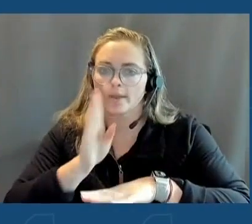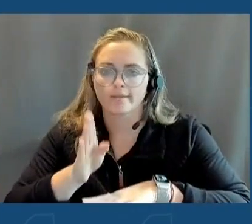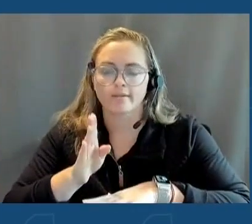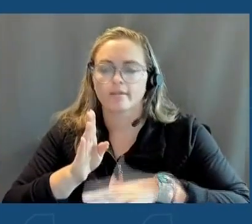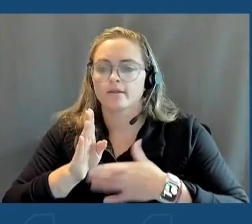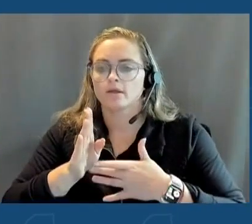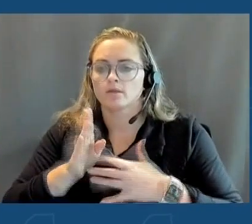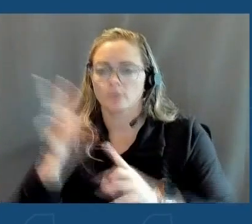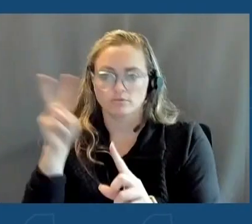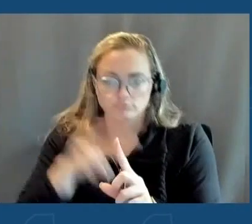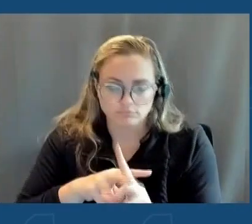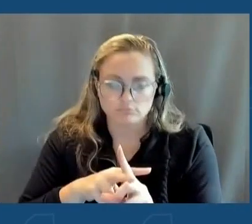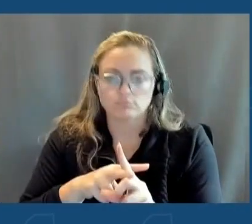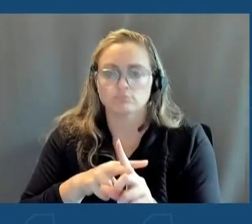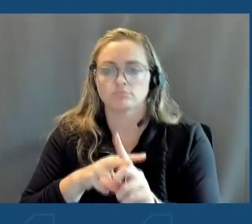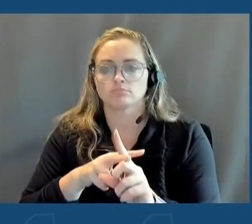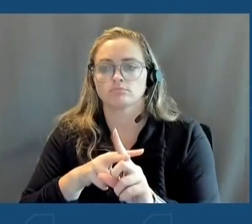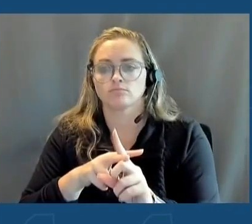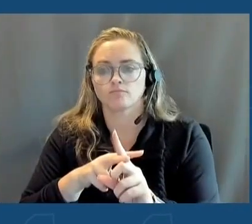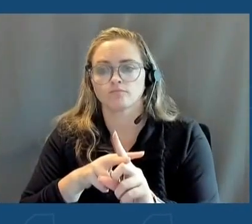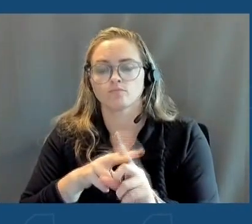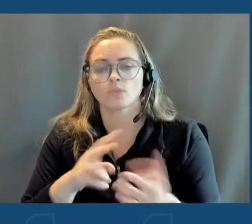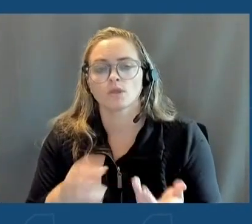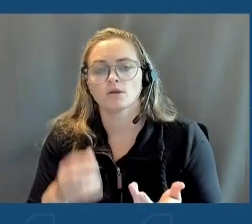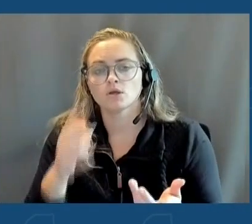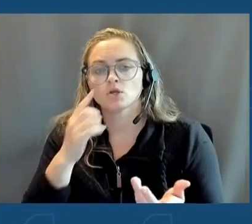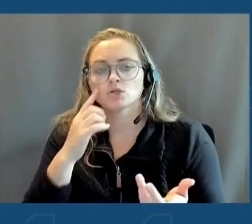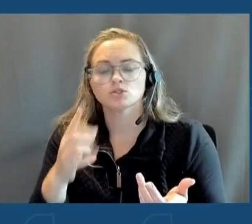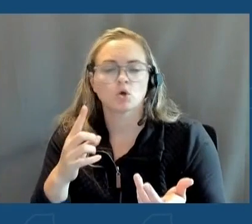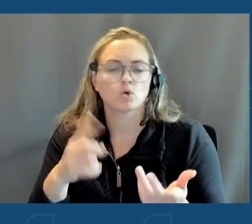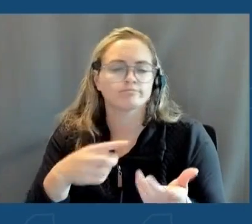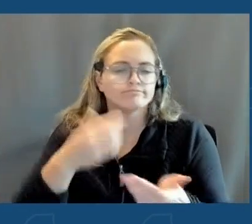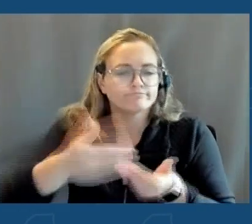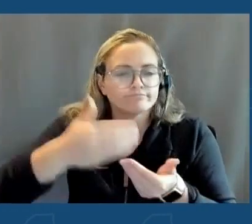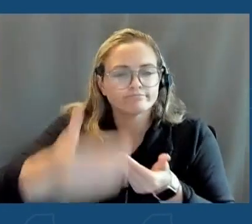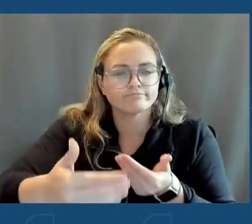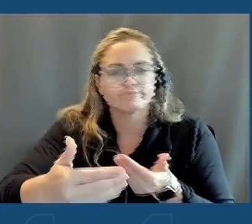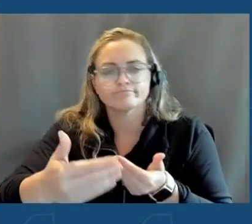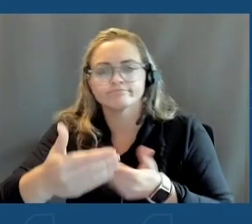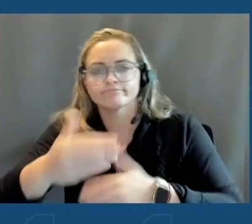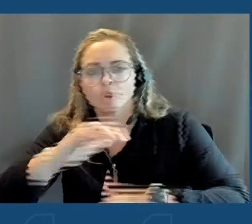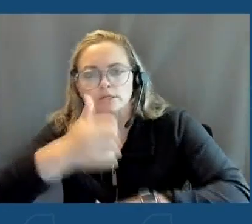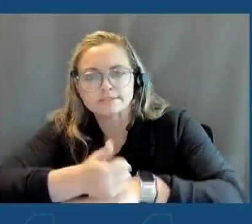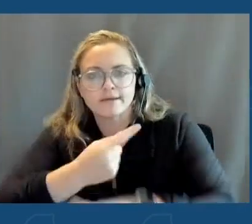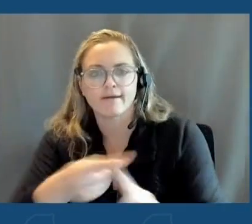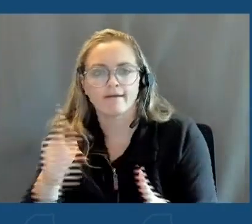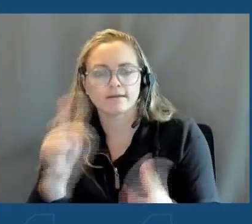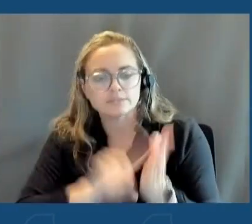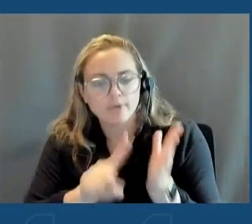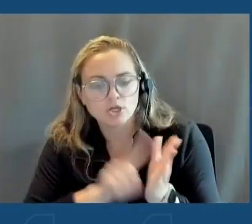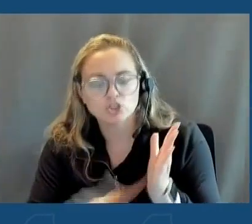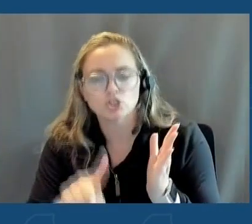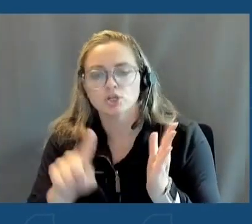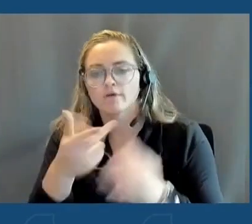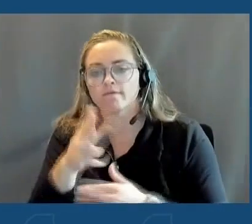RESULT OF JUSTICE SOTOMAYOR'S ACTIONS LAST NIGHT, WE CAN FEEL ASSURED AND BE SECURE THAT THE LAW IS SOUND, AND IT WILL BE